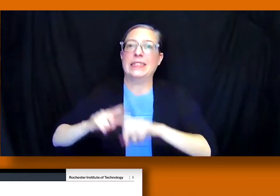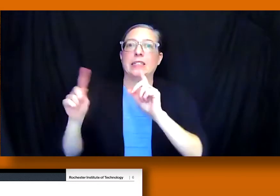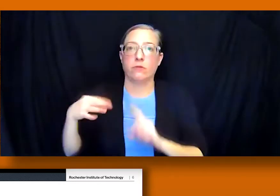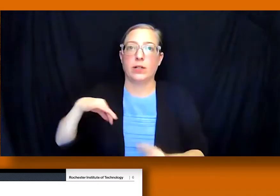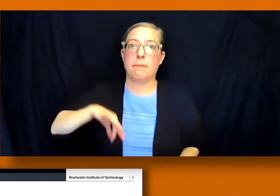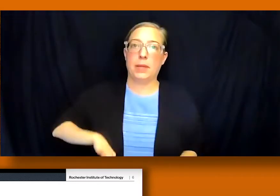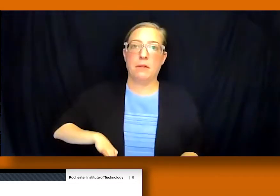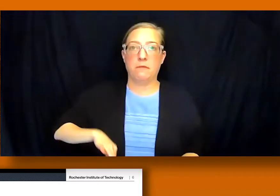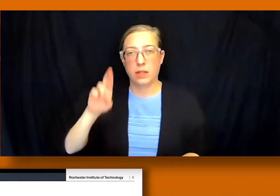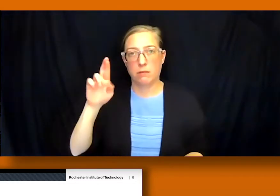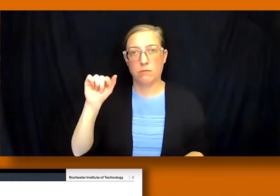Um...